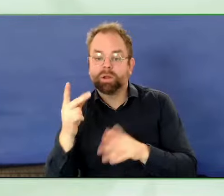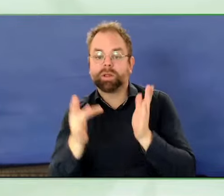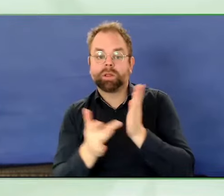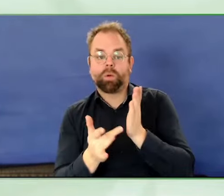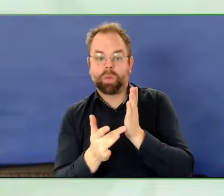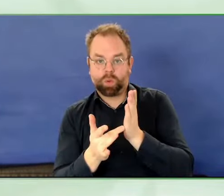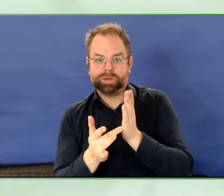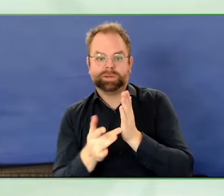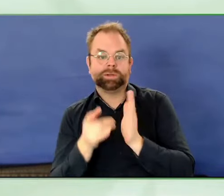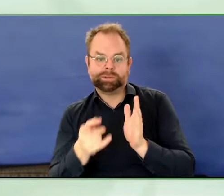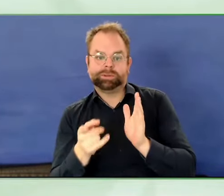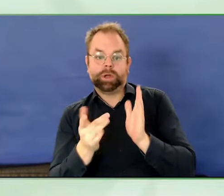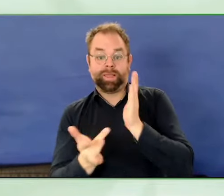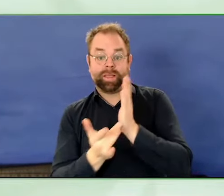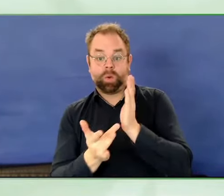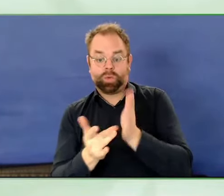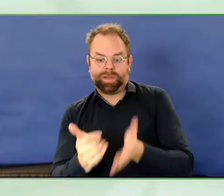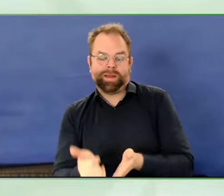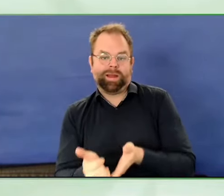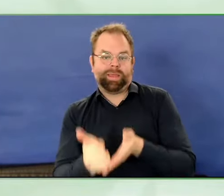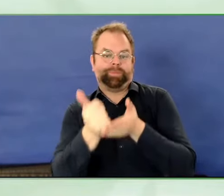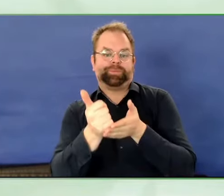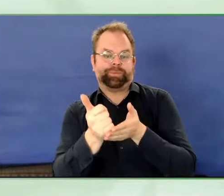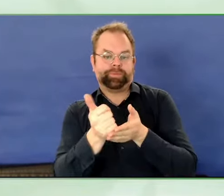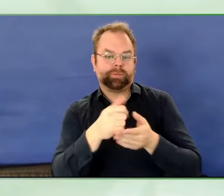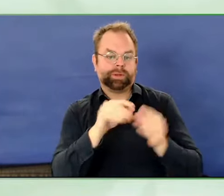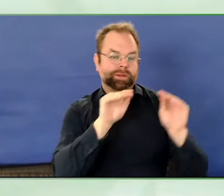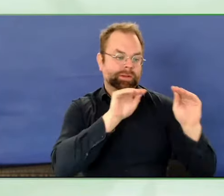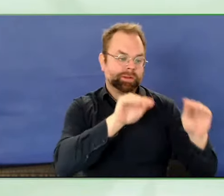Standards Canada, Philip Rizcallah.